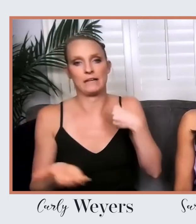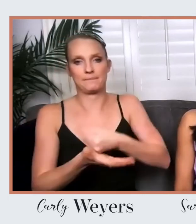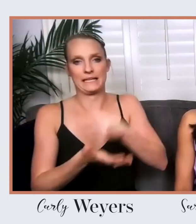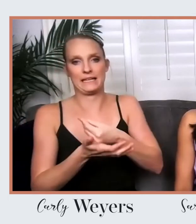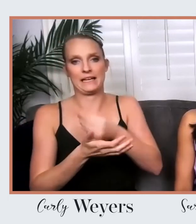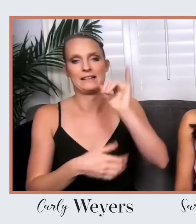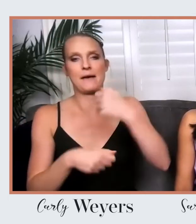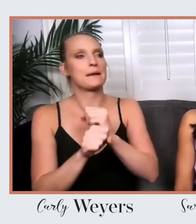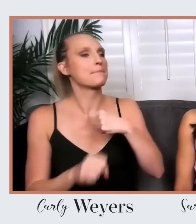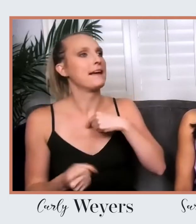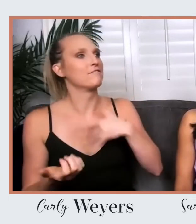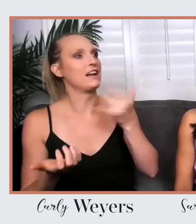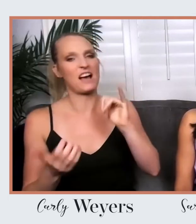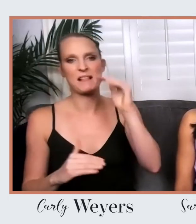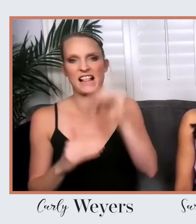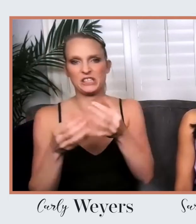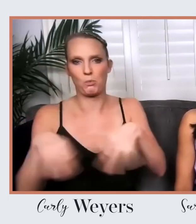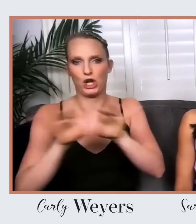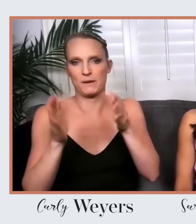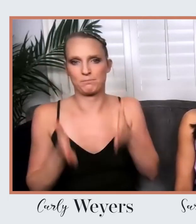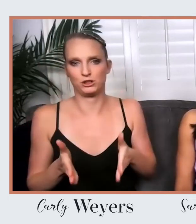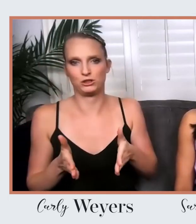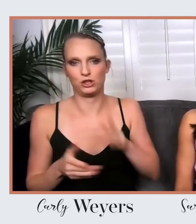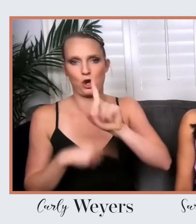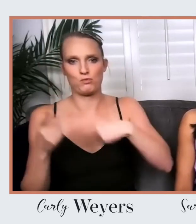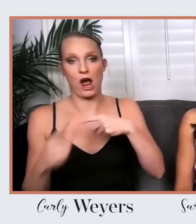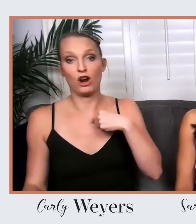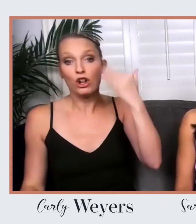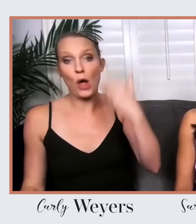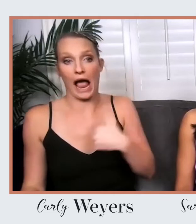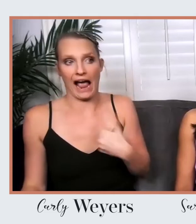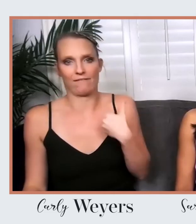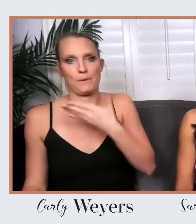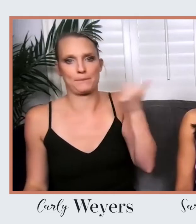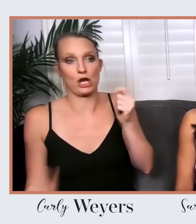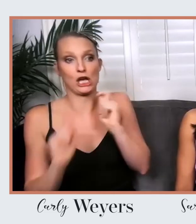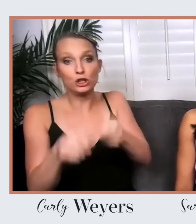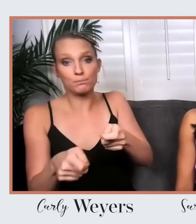we don't have the budget or we don't have the money, that makes me feel like a not worthy person